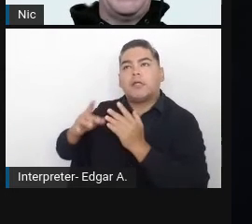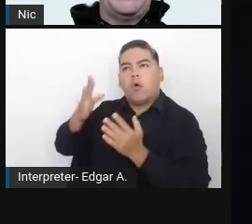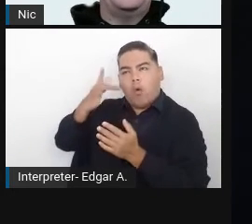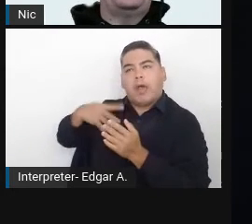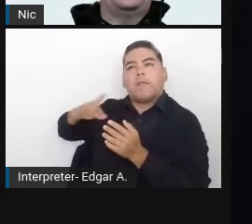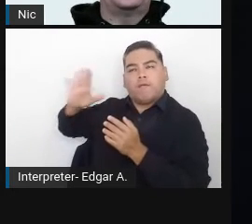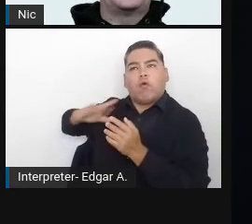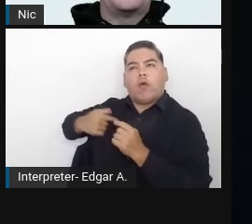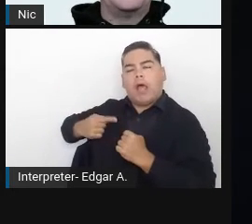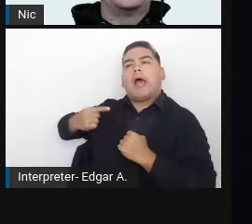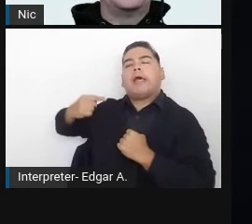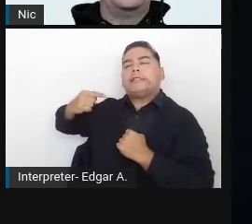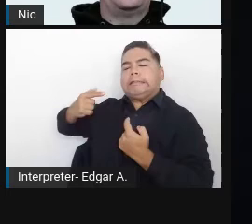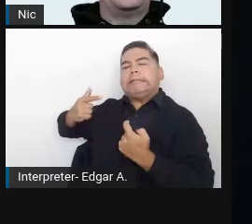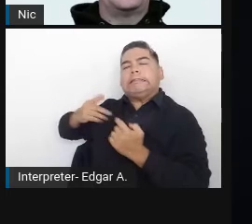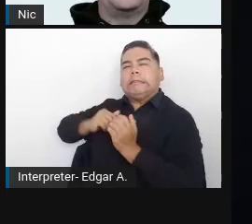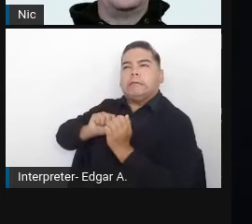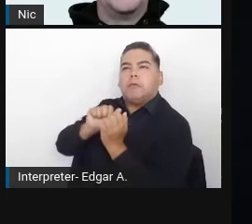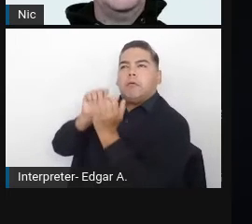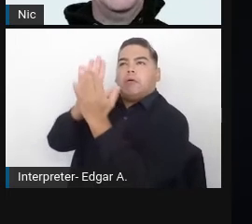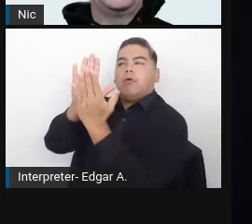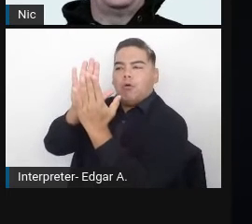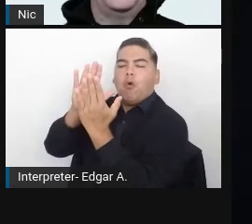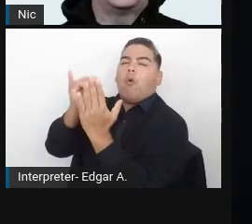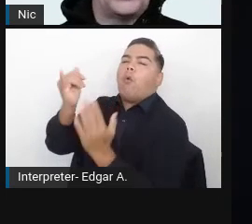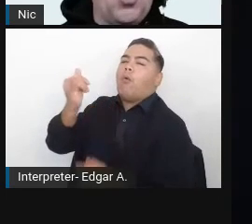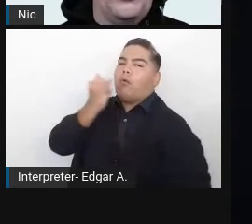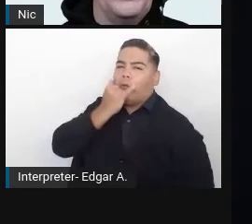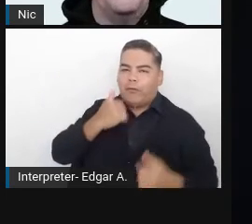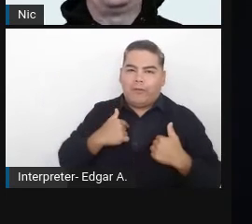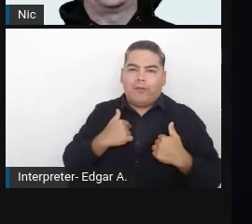I had approached things in terms of let's fix code,